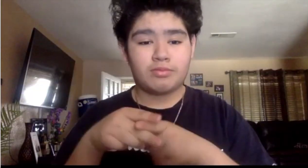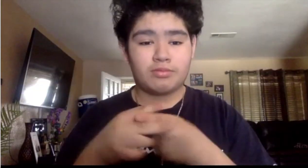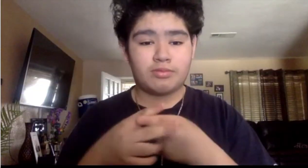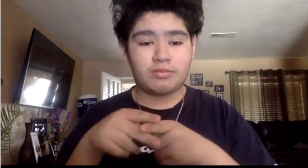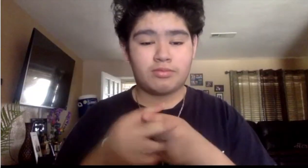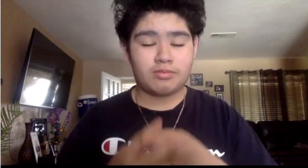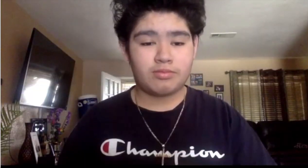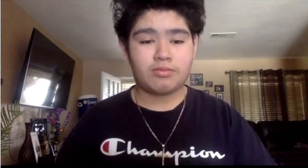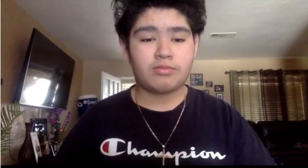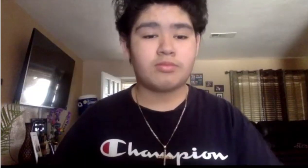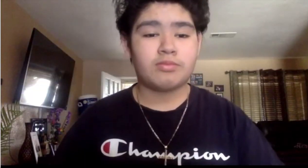little work is a mechanic.